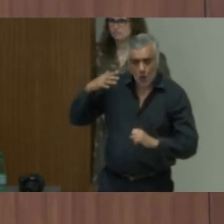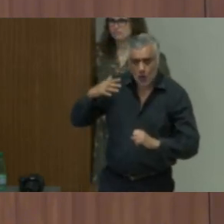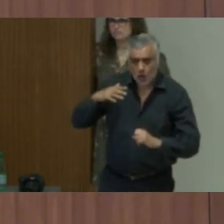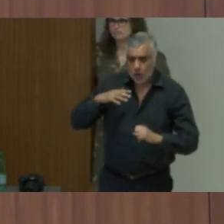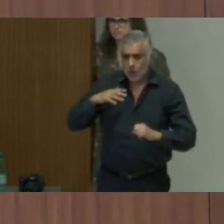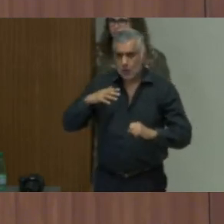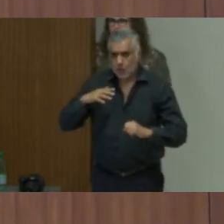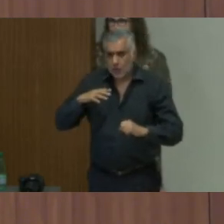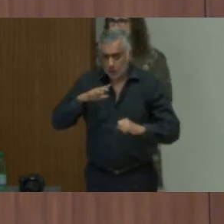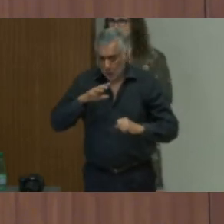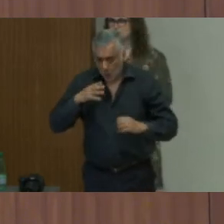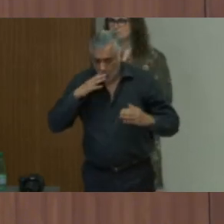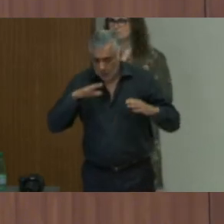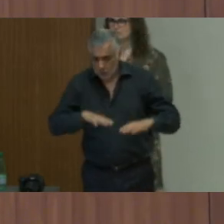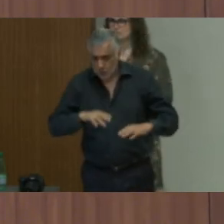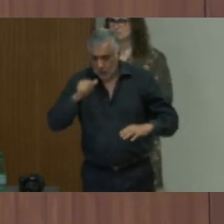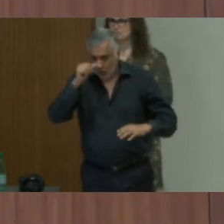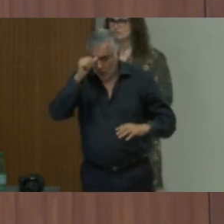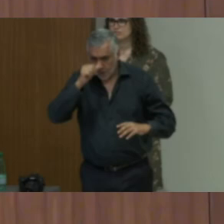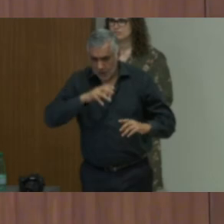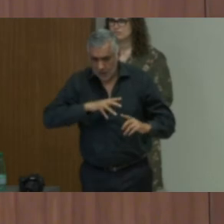'The Ordination of Men Bereft of Speech',